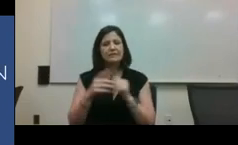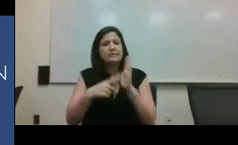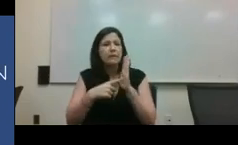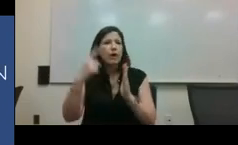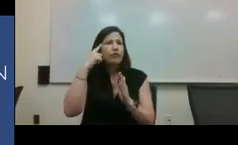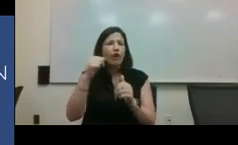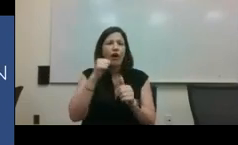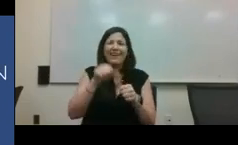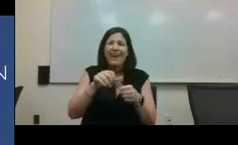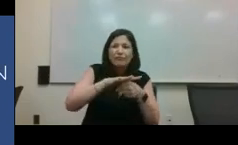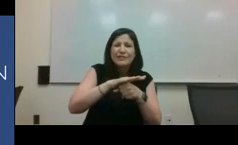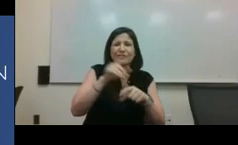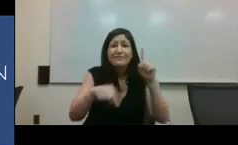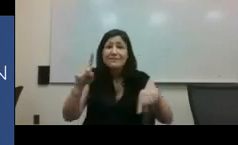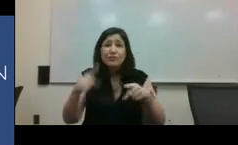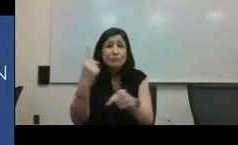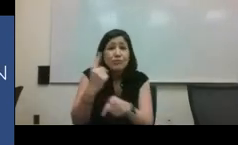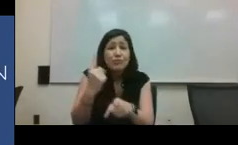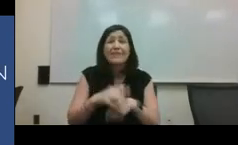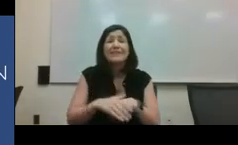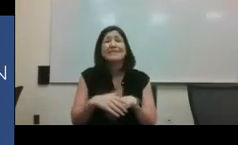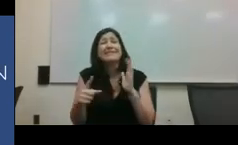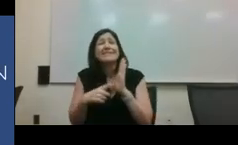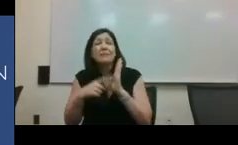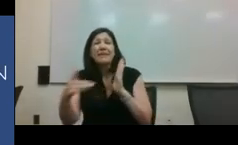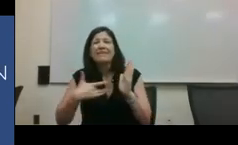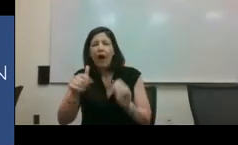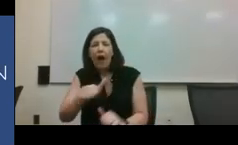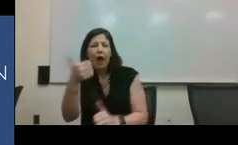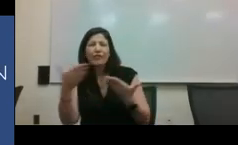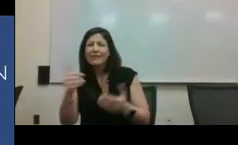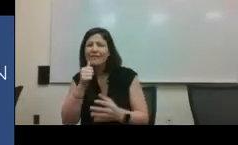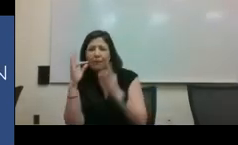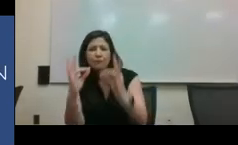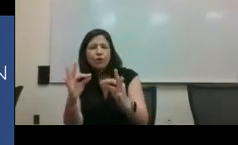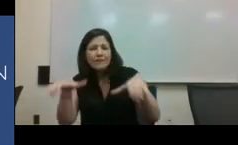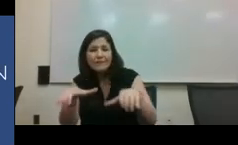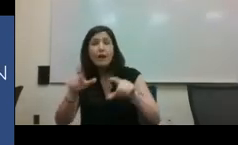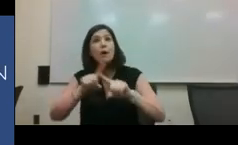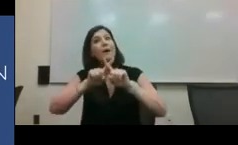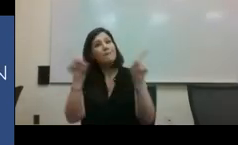we didn't get the regional variations right. They sometimes thought other things were not perfectly done, but they also said ,